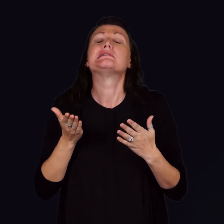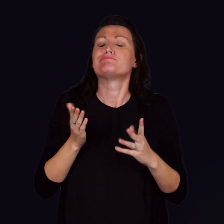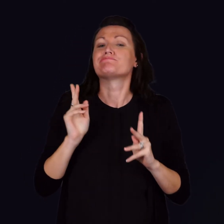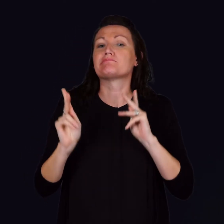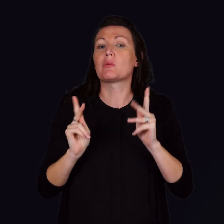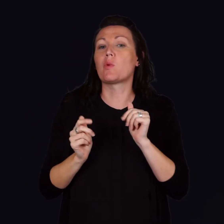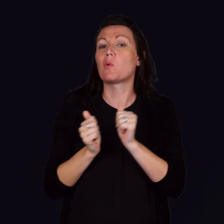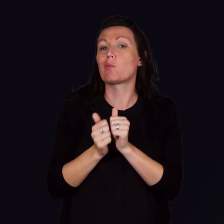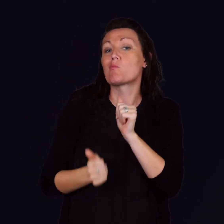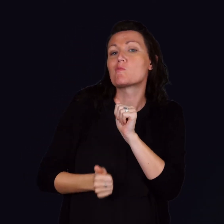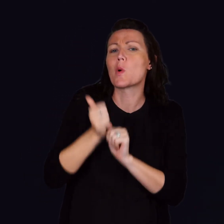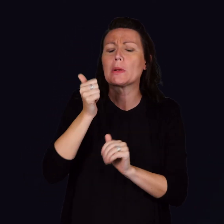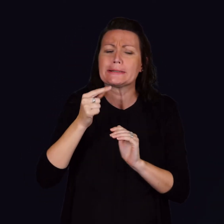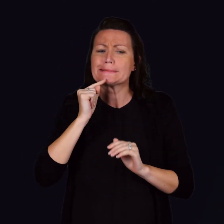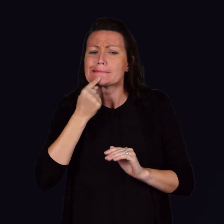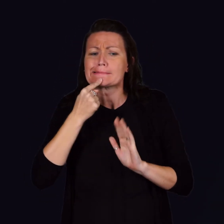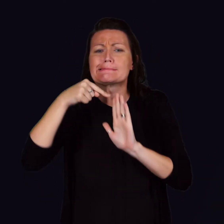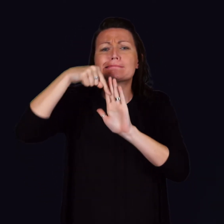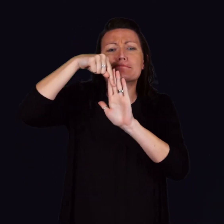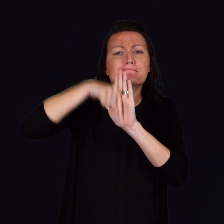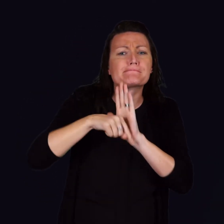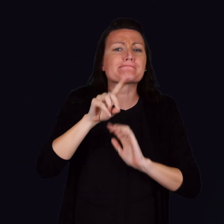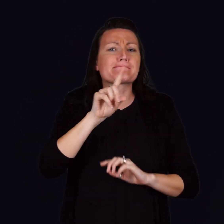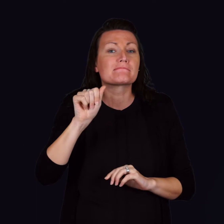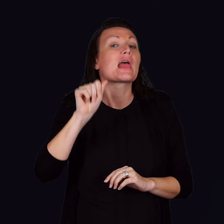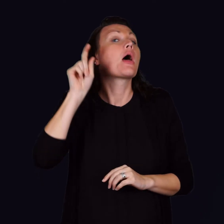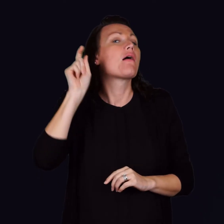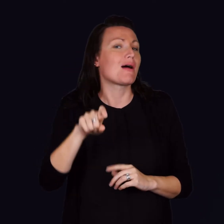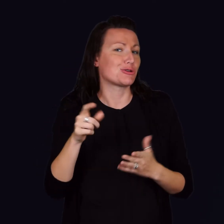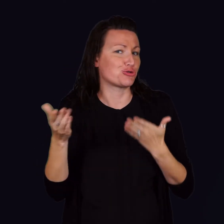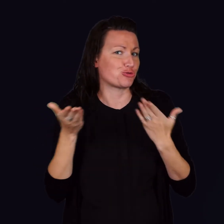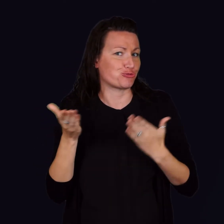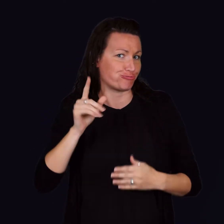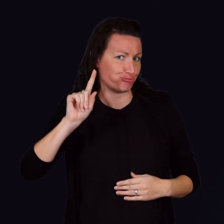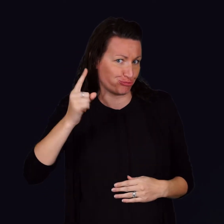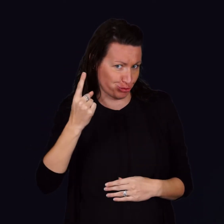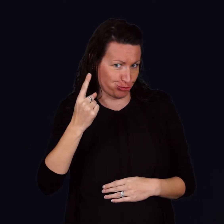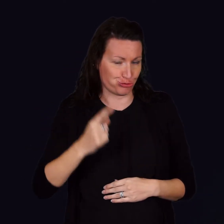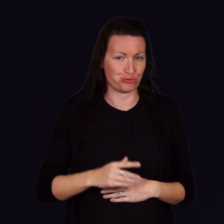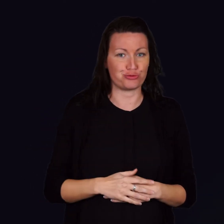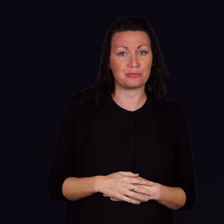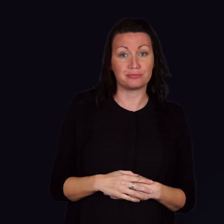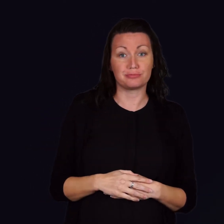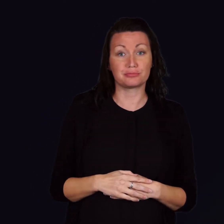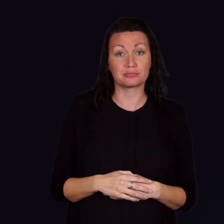people with the most significant disabilities must be served first.